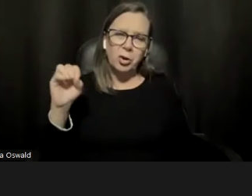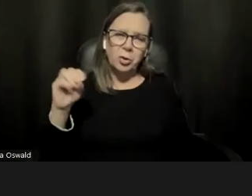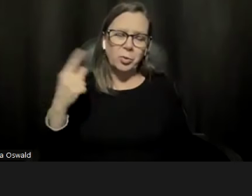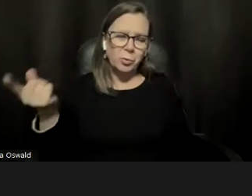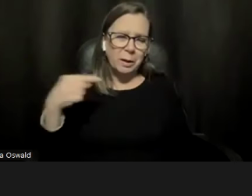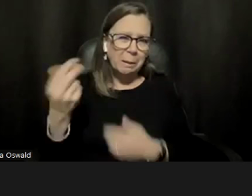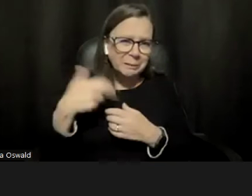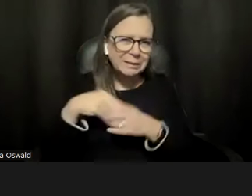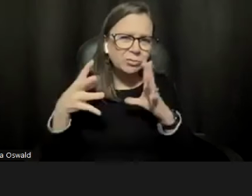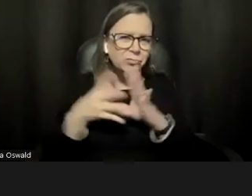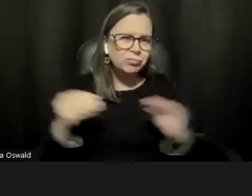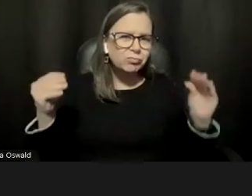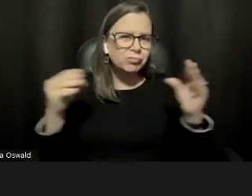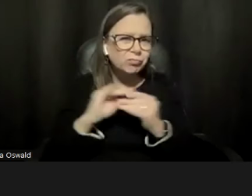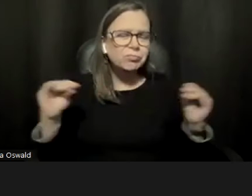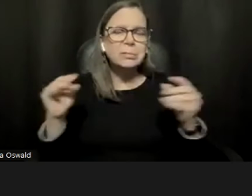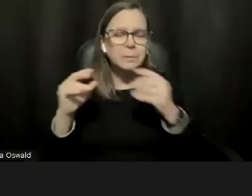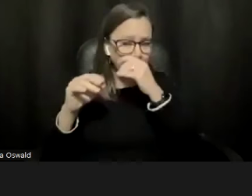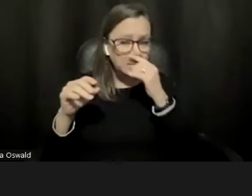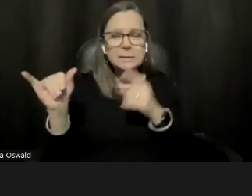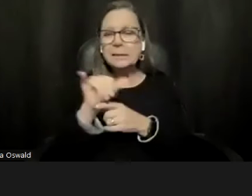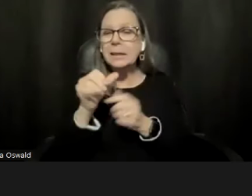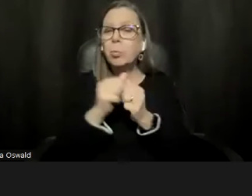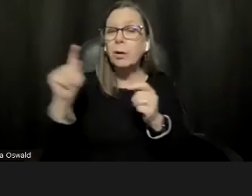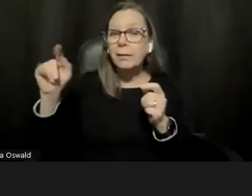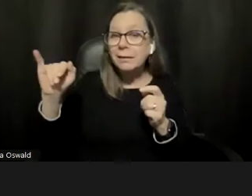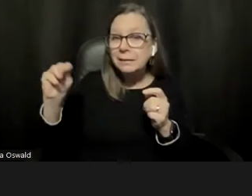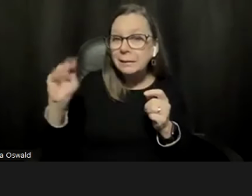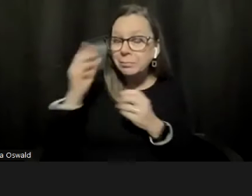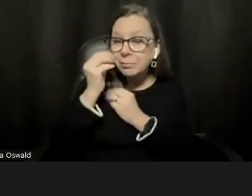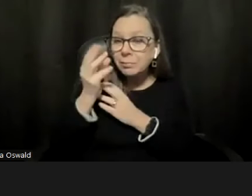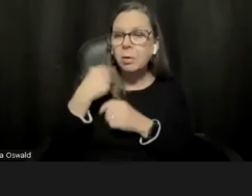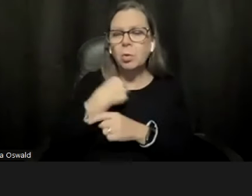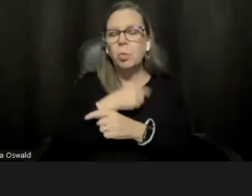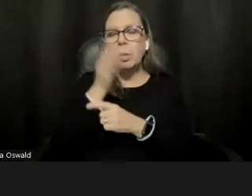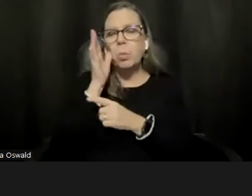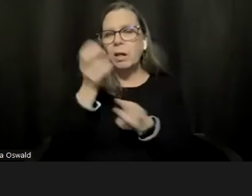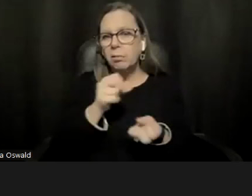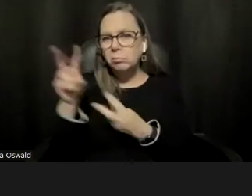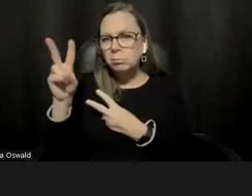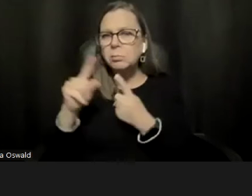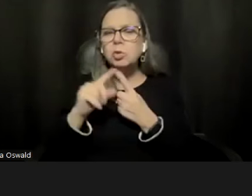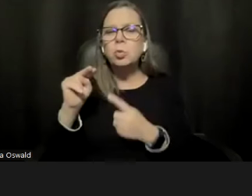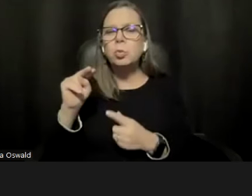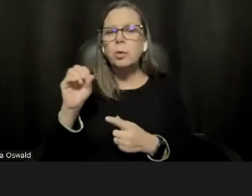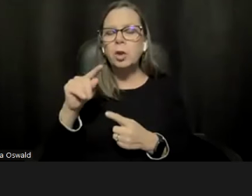As always, and just like with Tim's information, we will be putting that in notes and make sure that is sent to you.